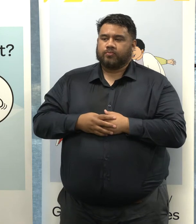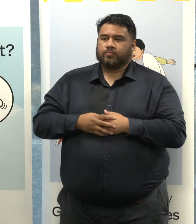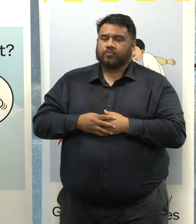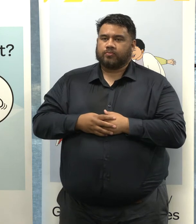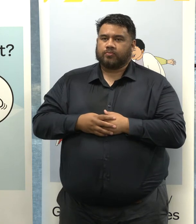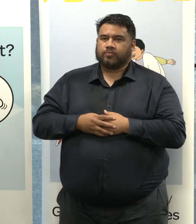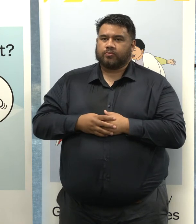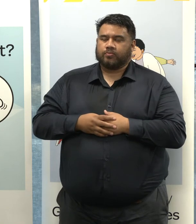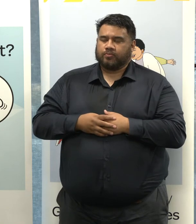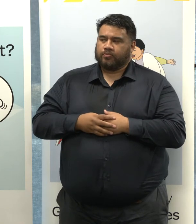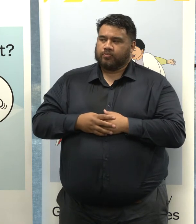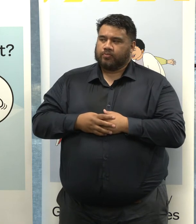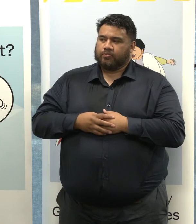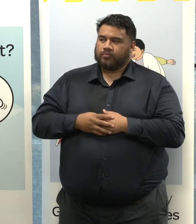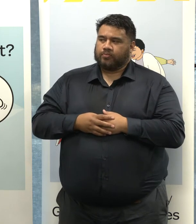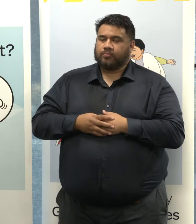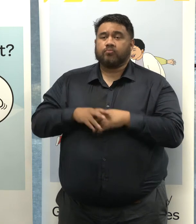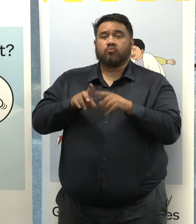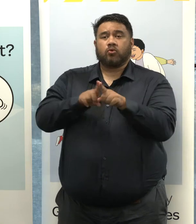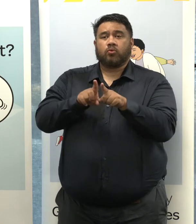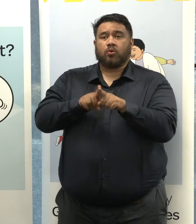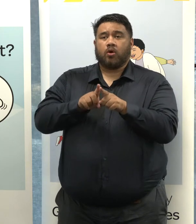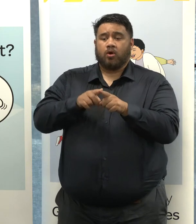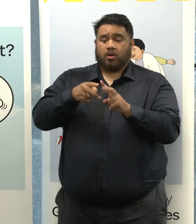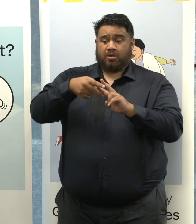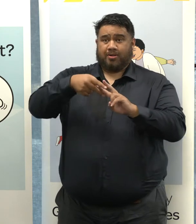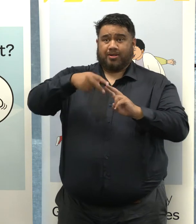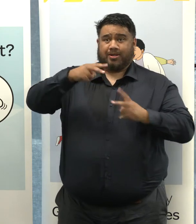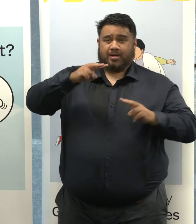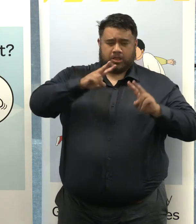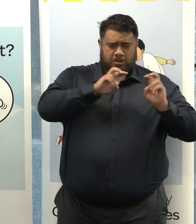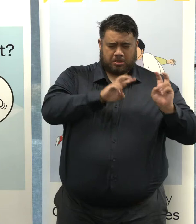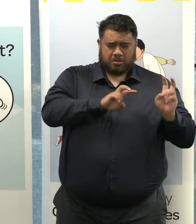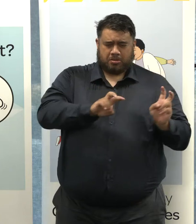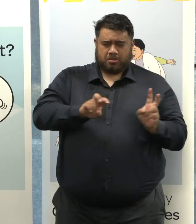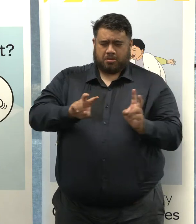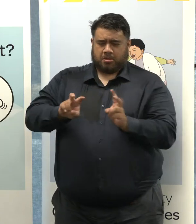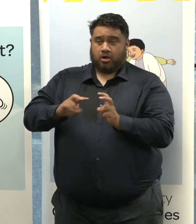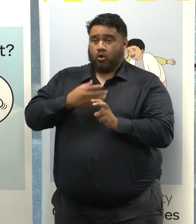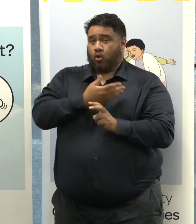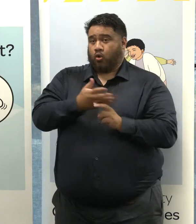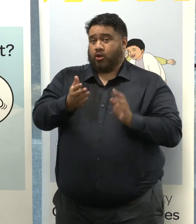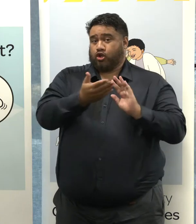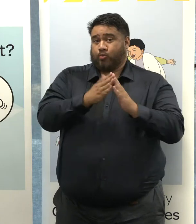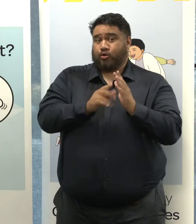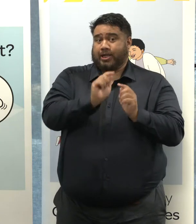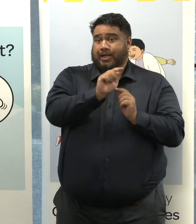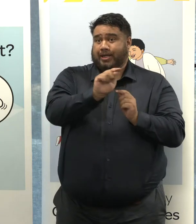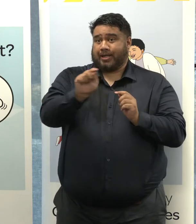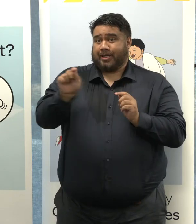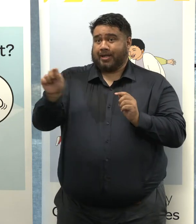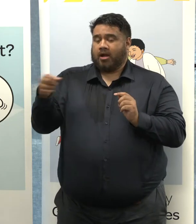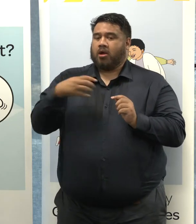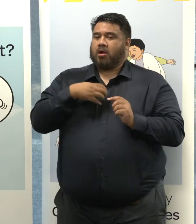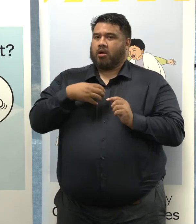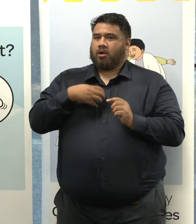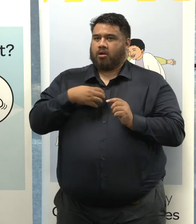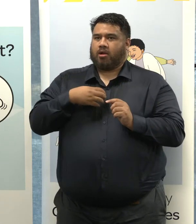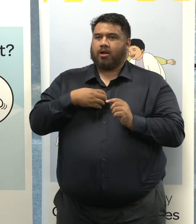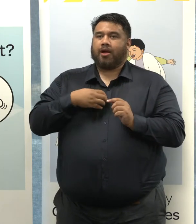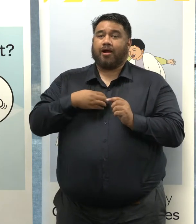one sub variant and 22 where